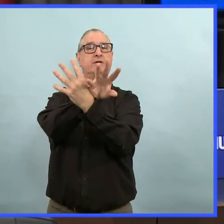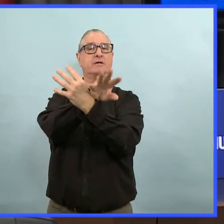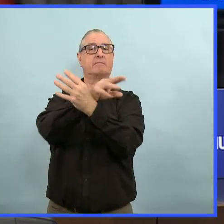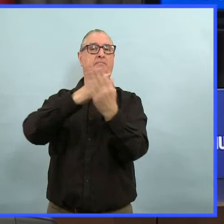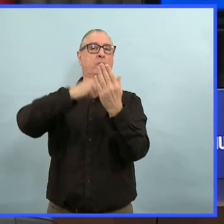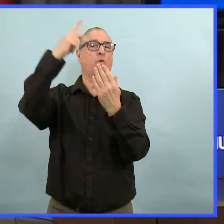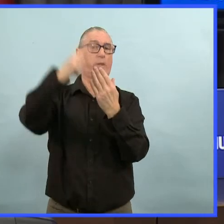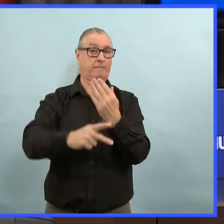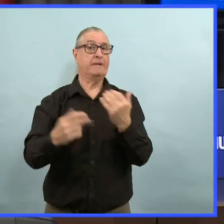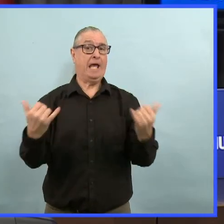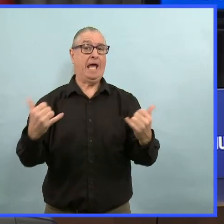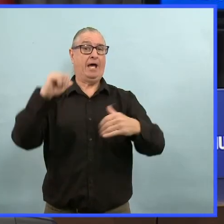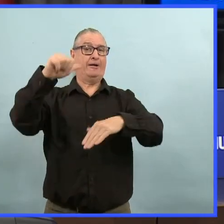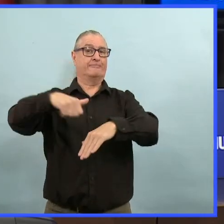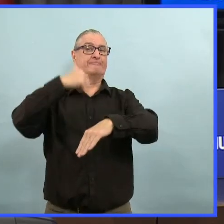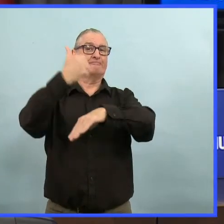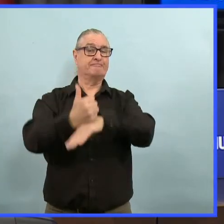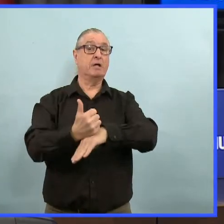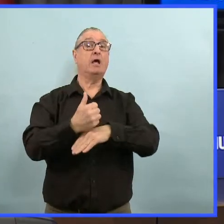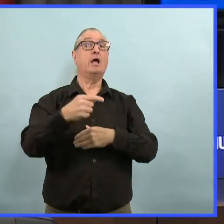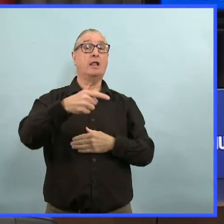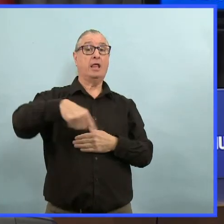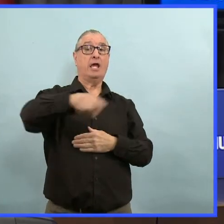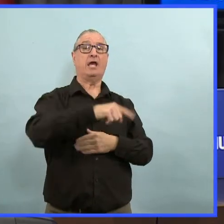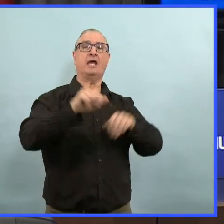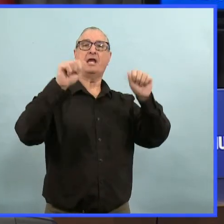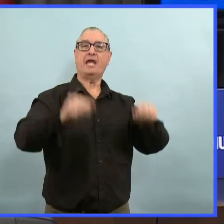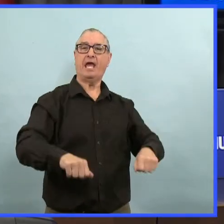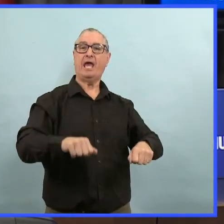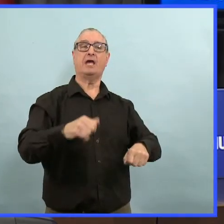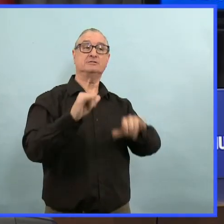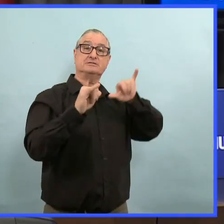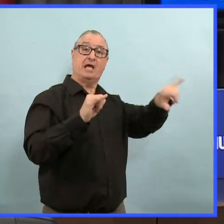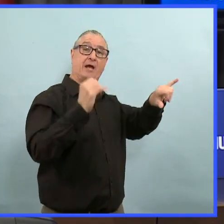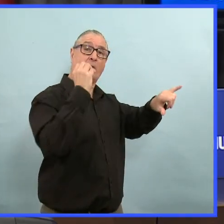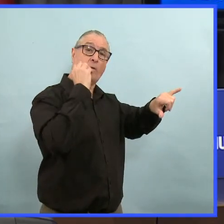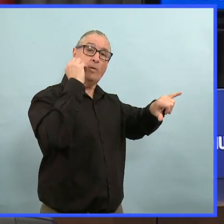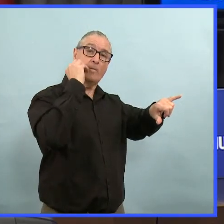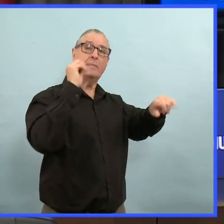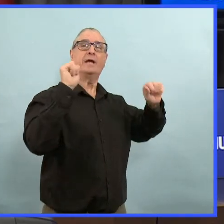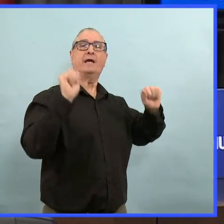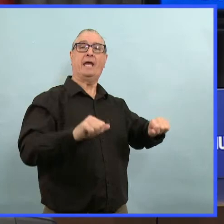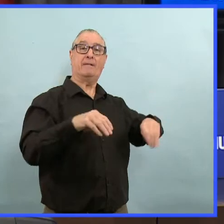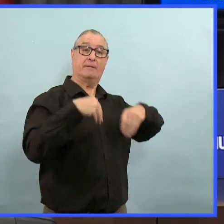to help those who may require home oxygen and other supports during their recovery